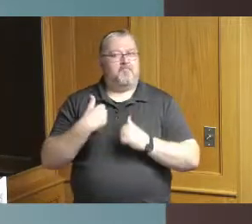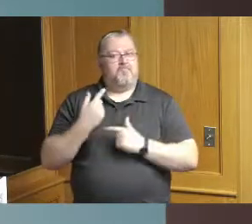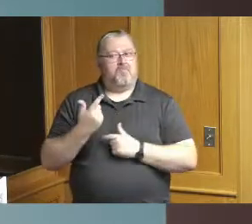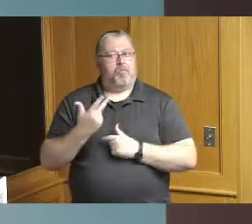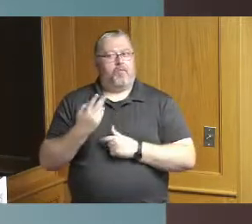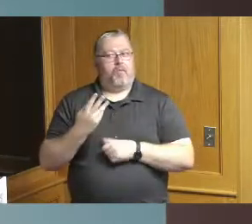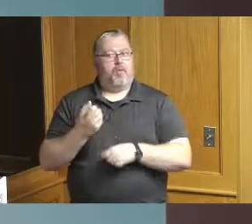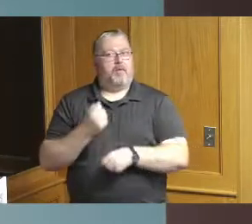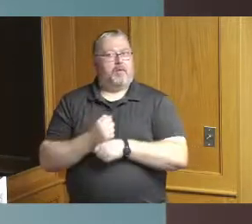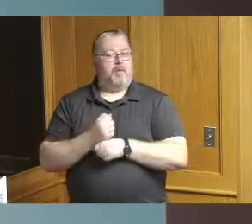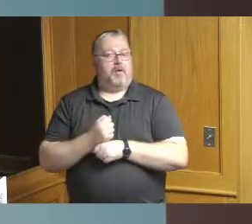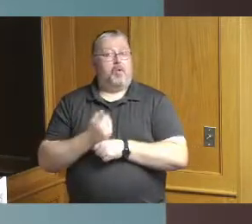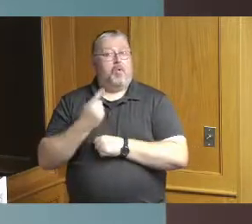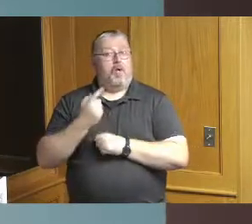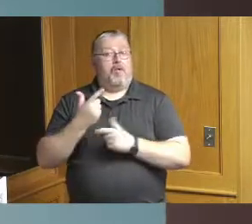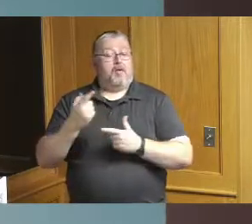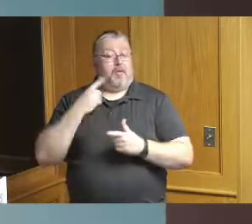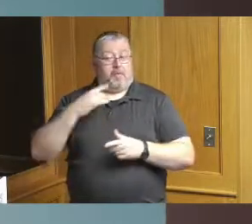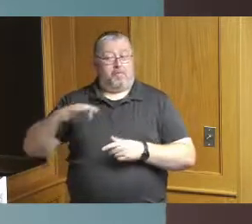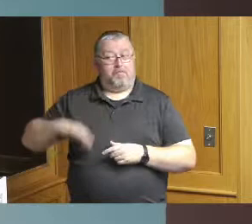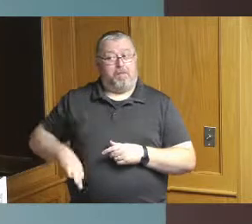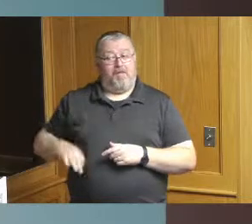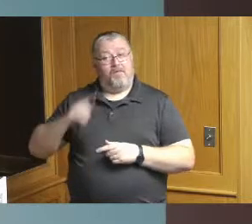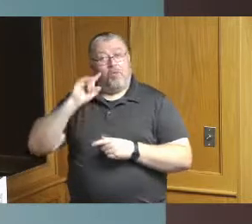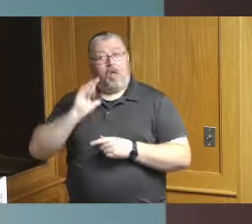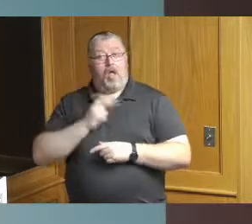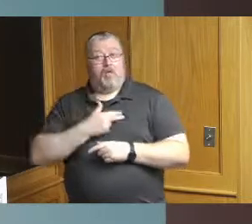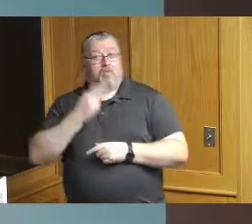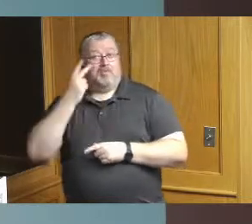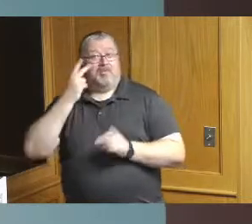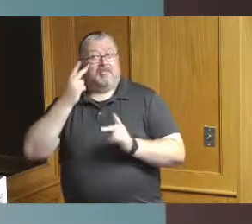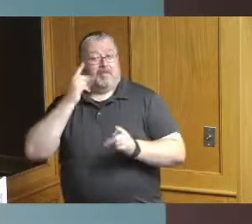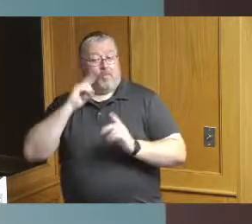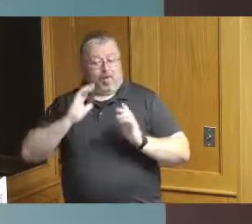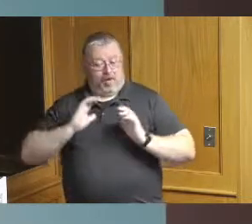and one of the big benefits for the customer as well is they have this action center where they